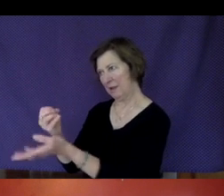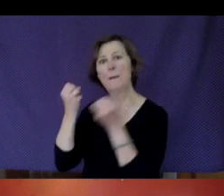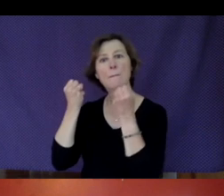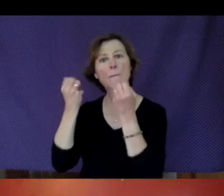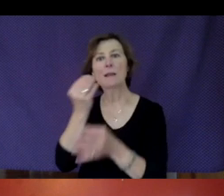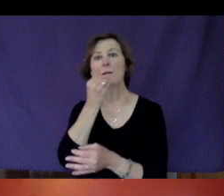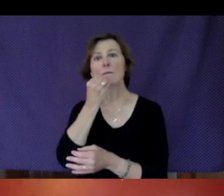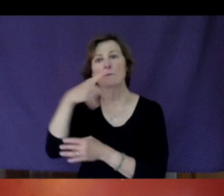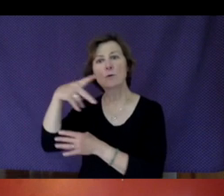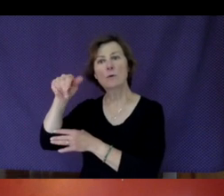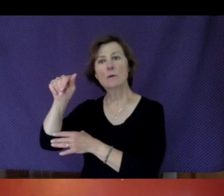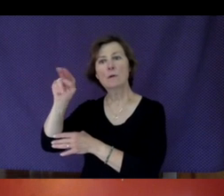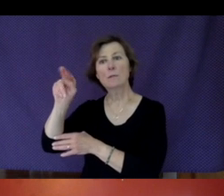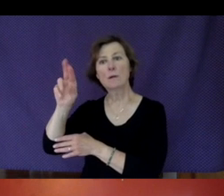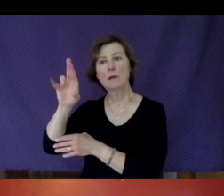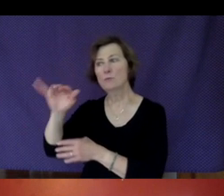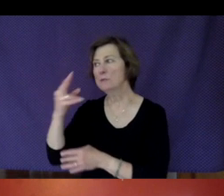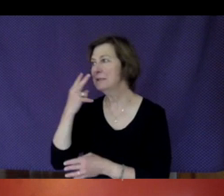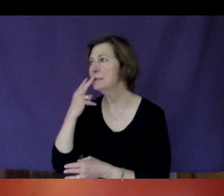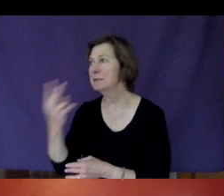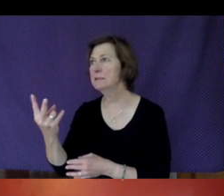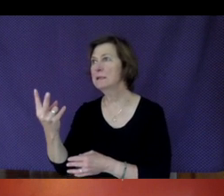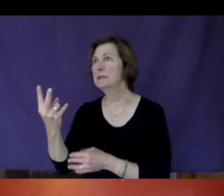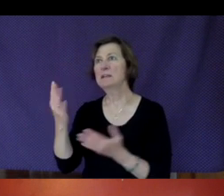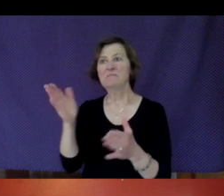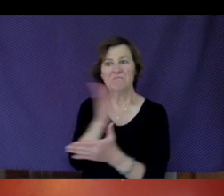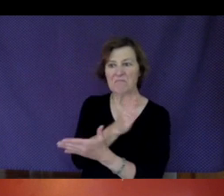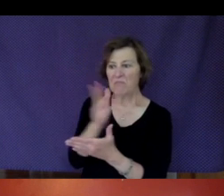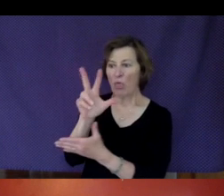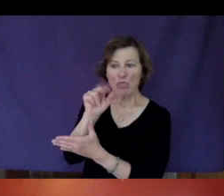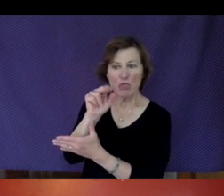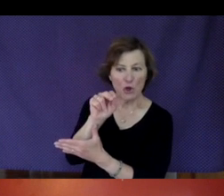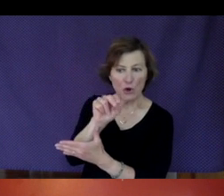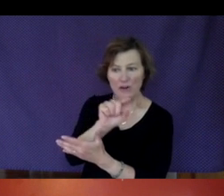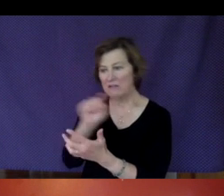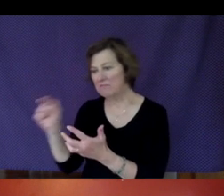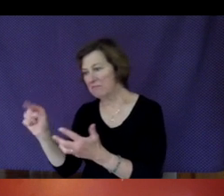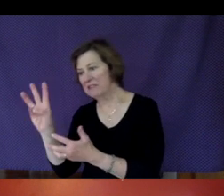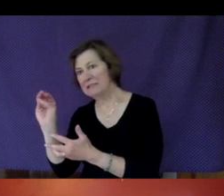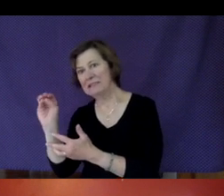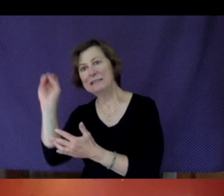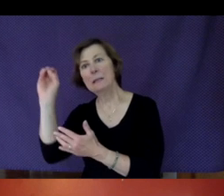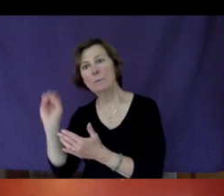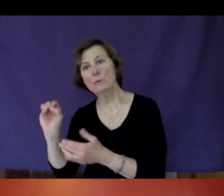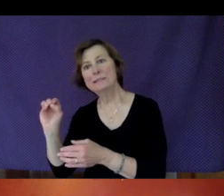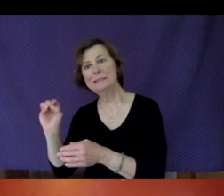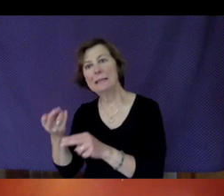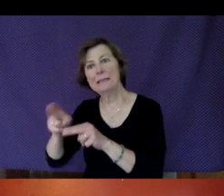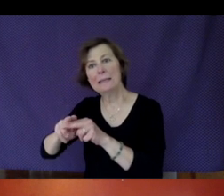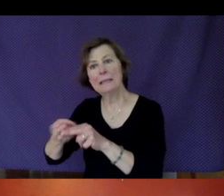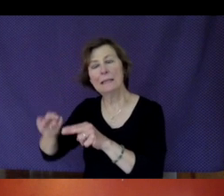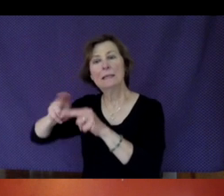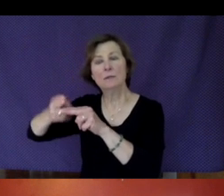Are seeing between 30% and 60% increases in families needing assistance